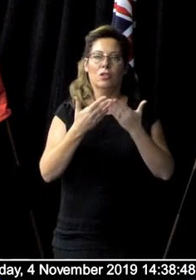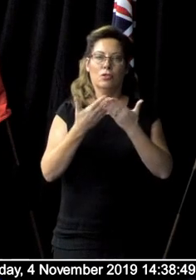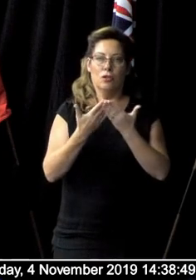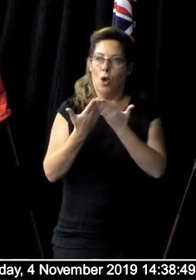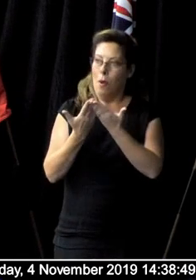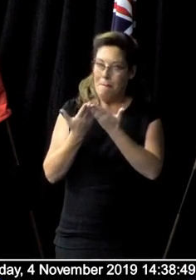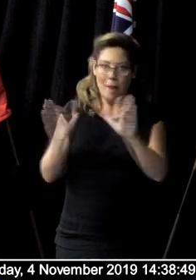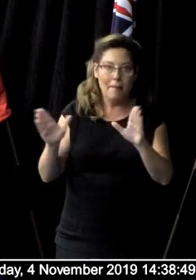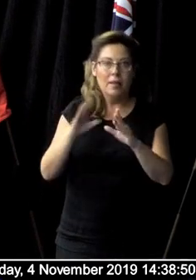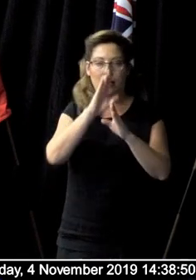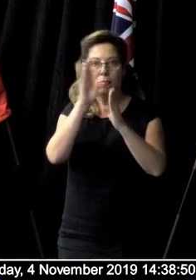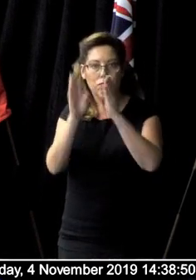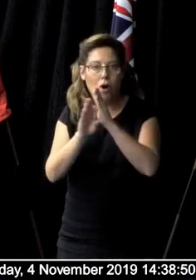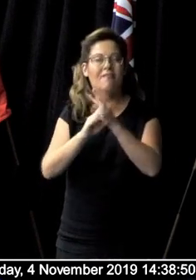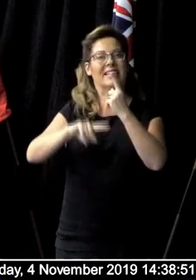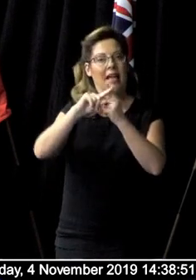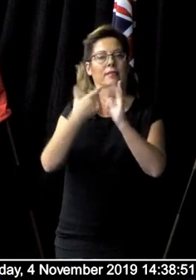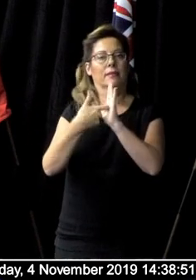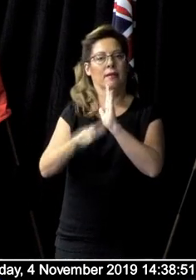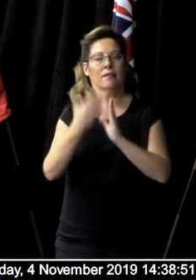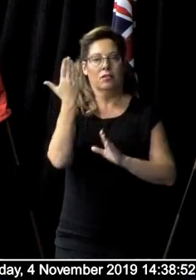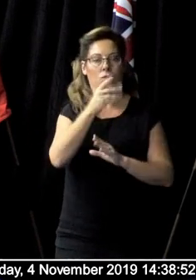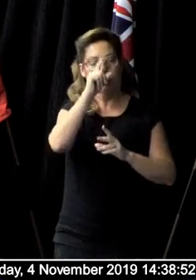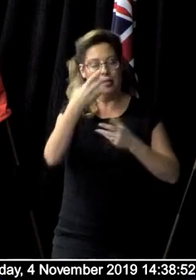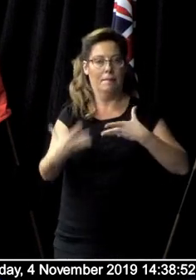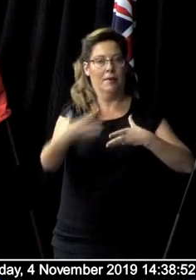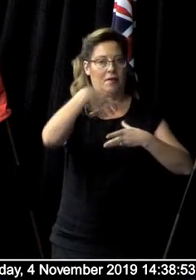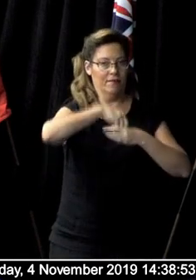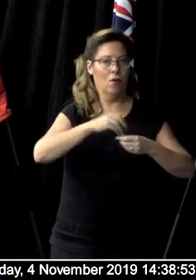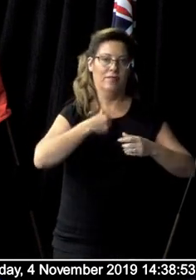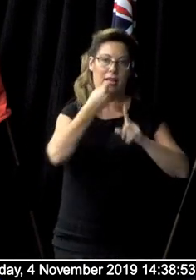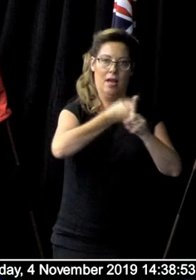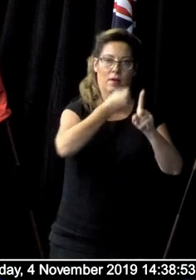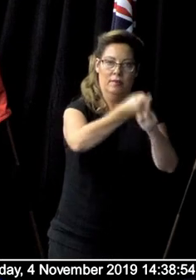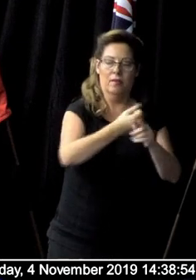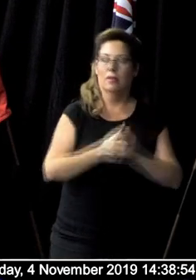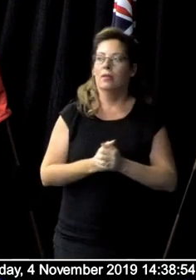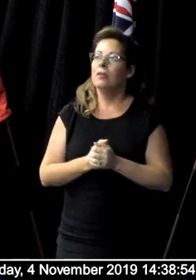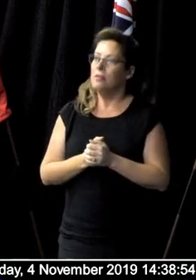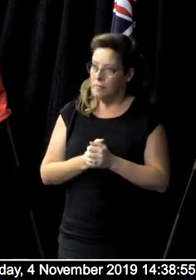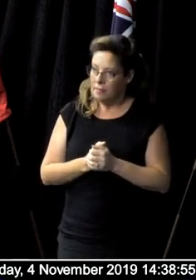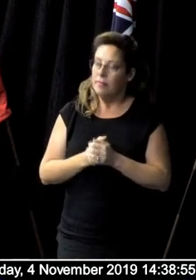and Catholic schools. Okay. And so when you come to speak to the Commission today about recurrent themes,